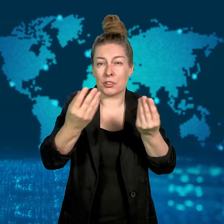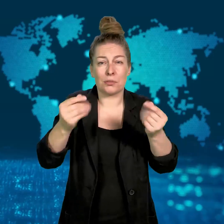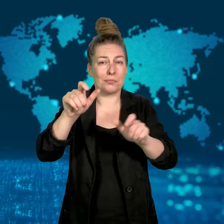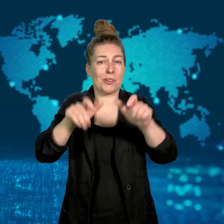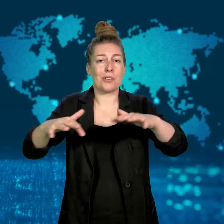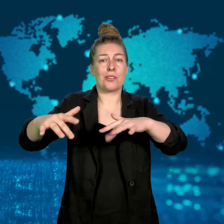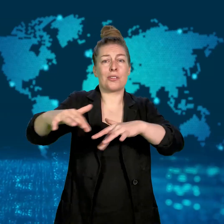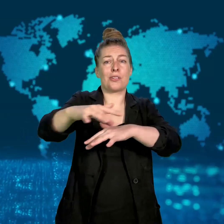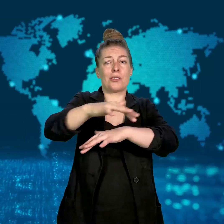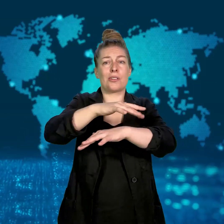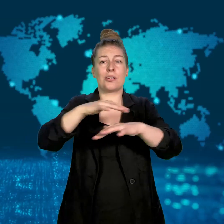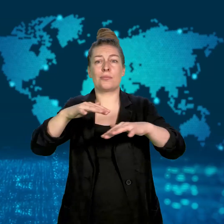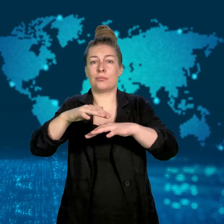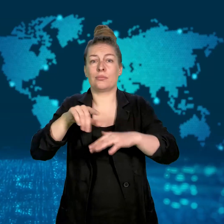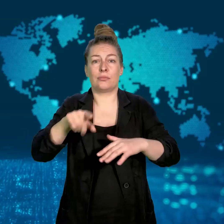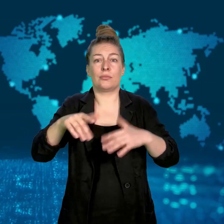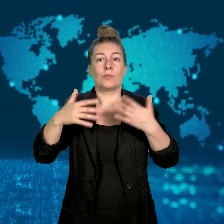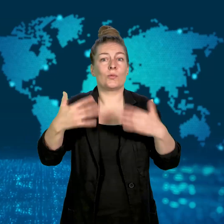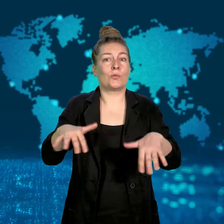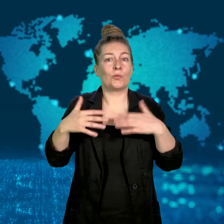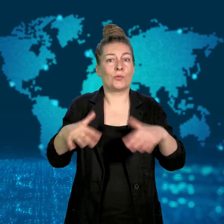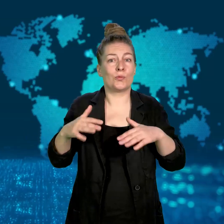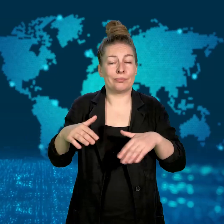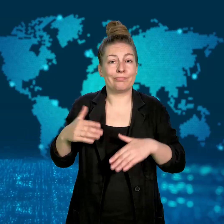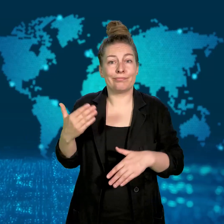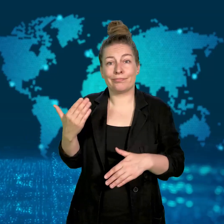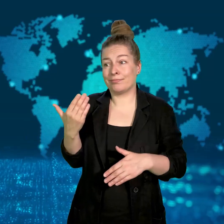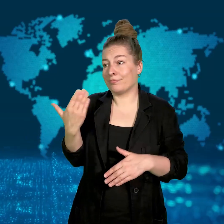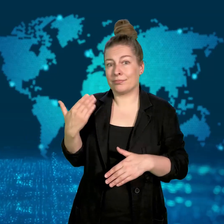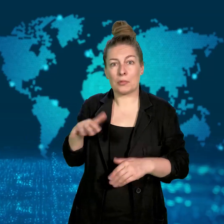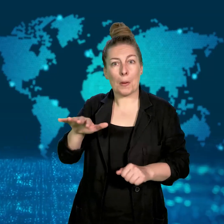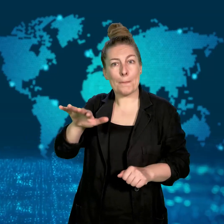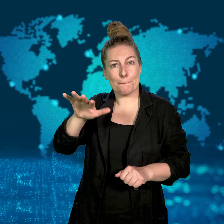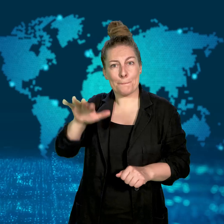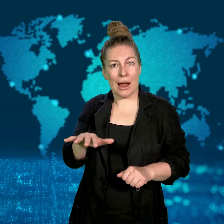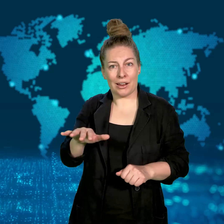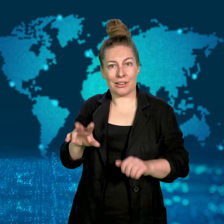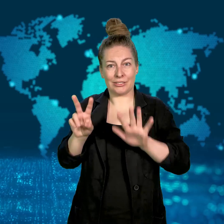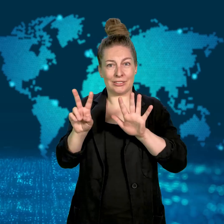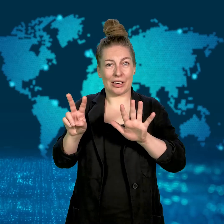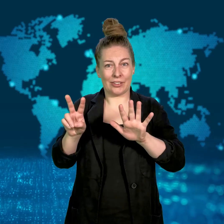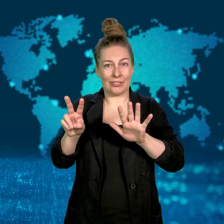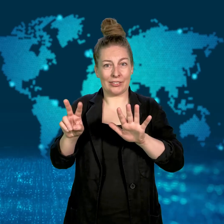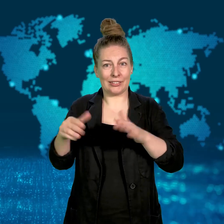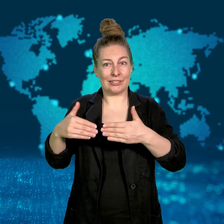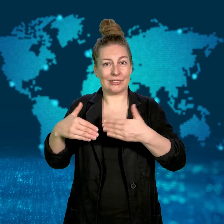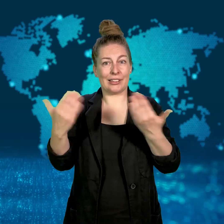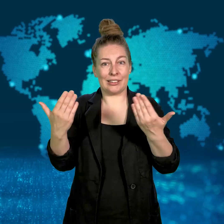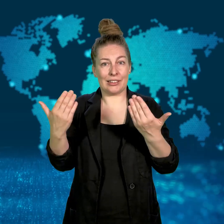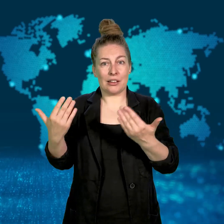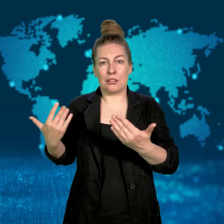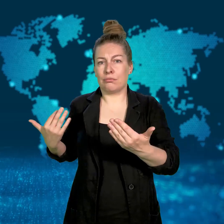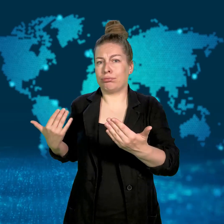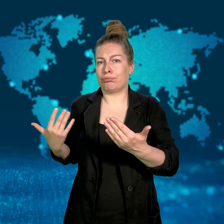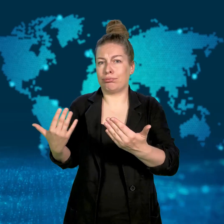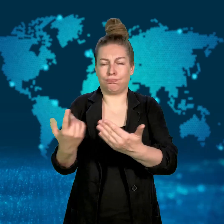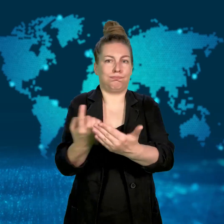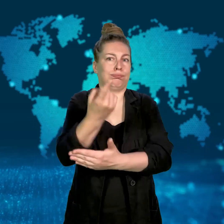It was the first time Tel Aviv was targeted by rockets since December.